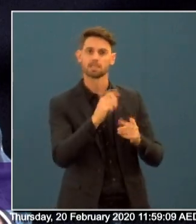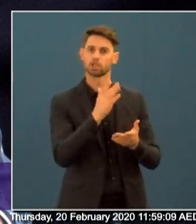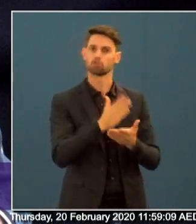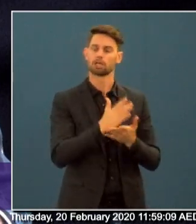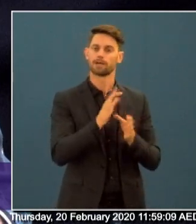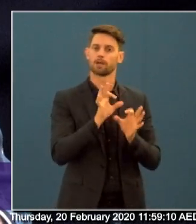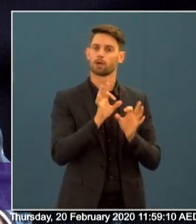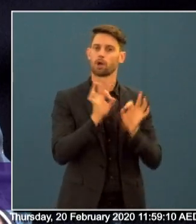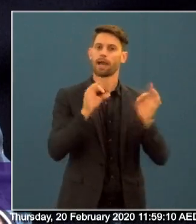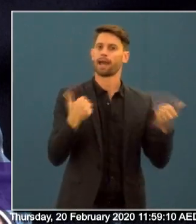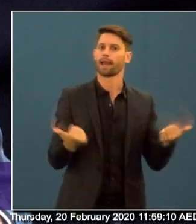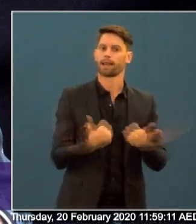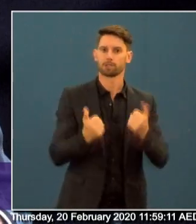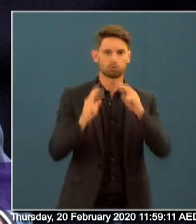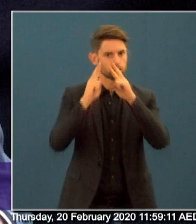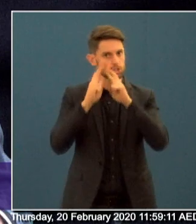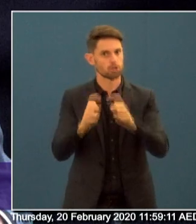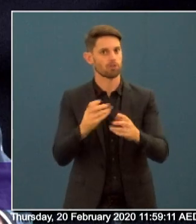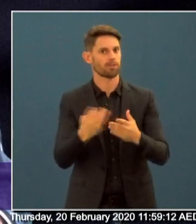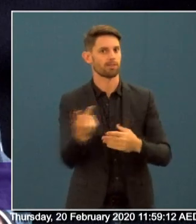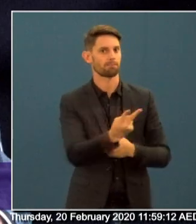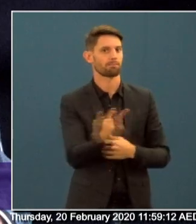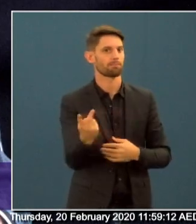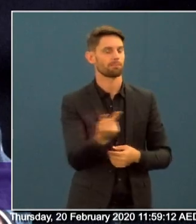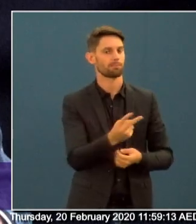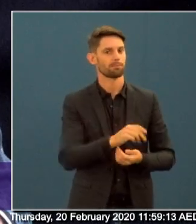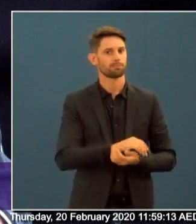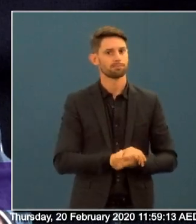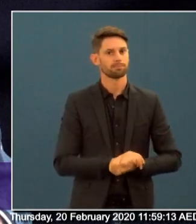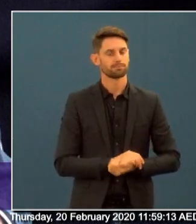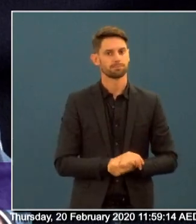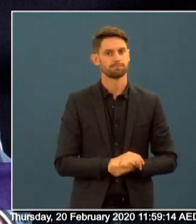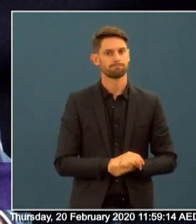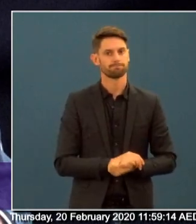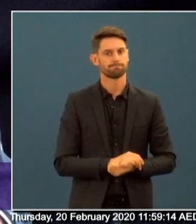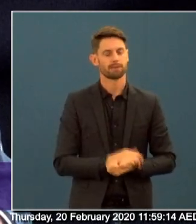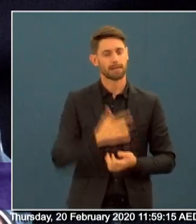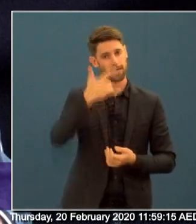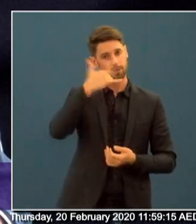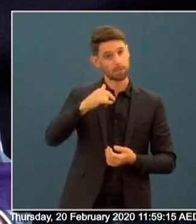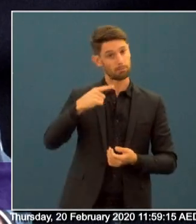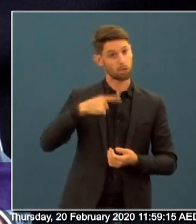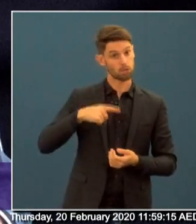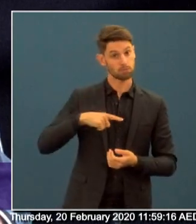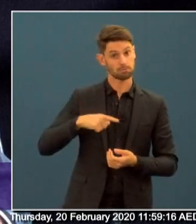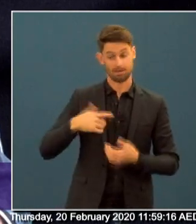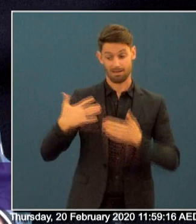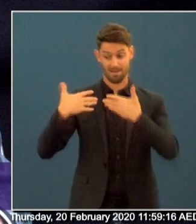And it is, I think, in part symptomatic of the divide between health and disability on the one hand.